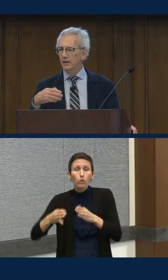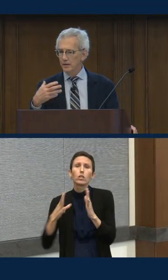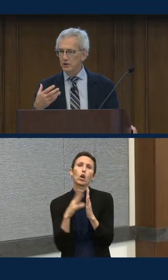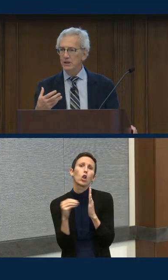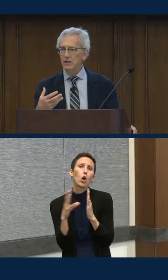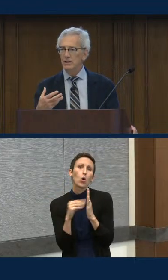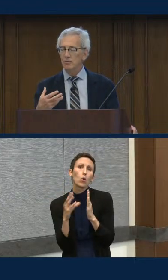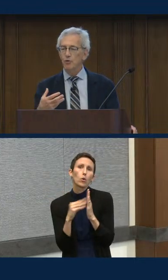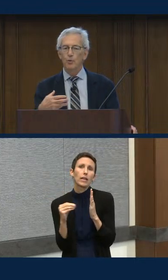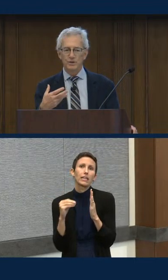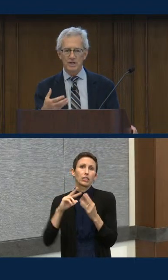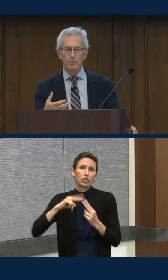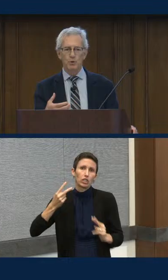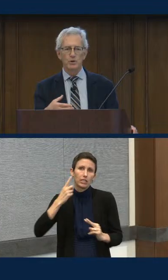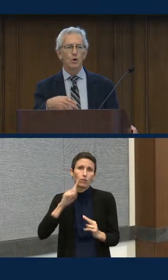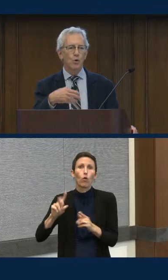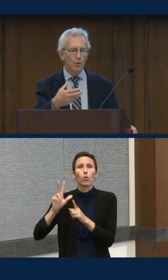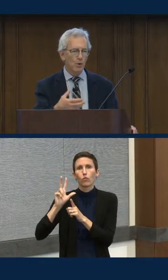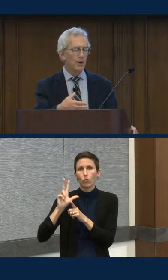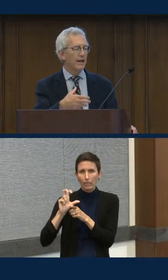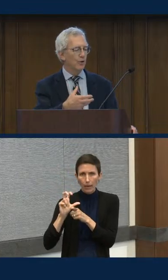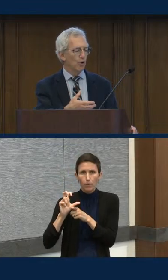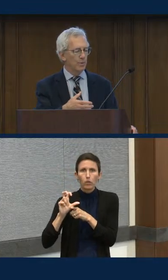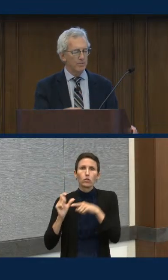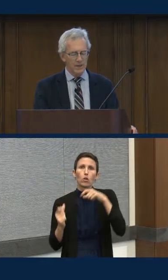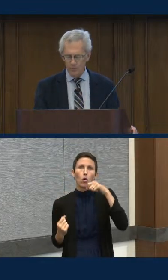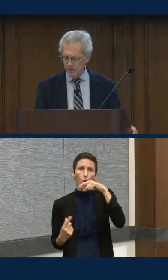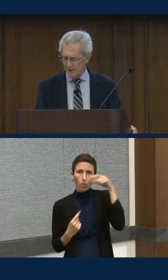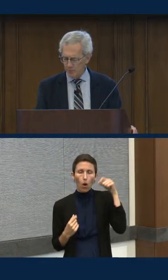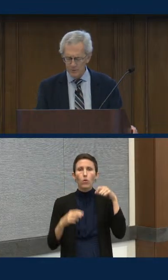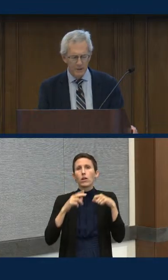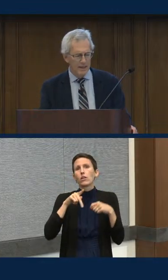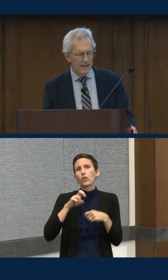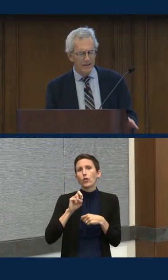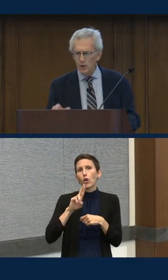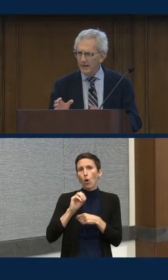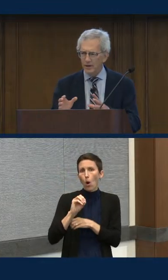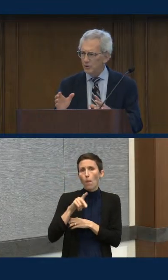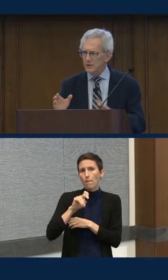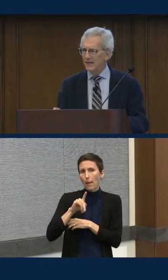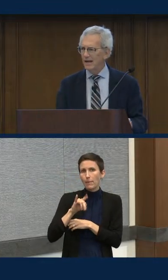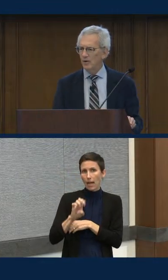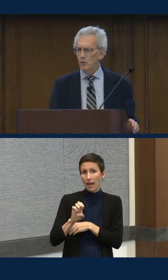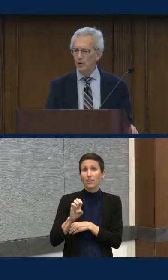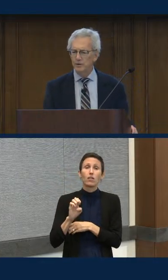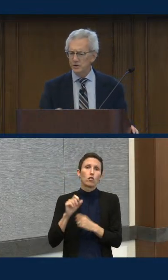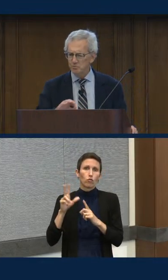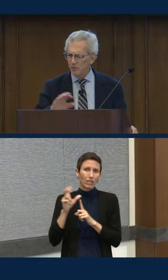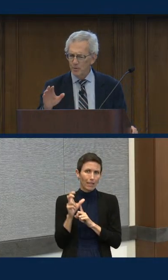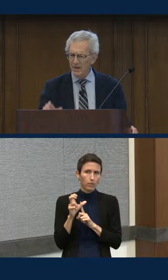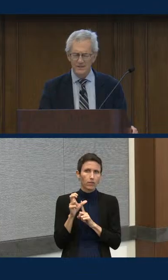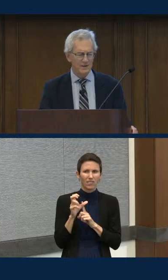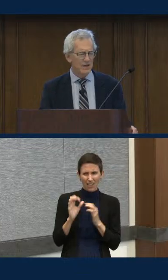the genes for receptors, hormone